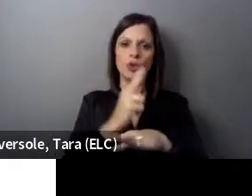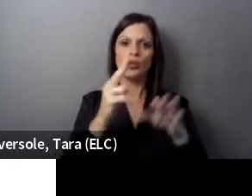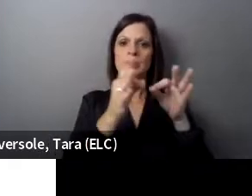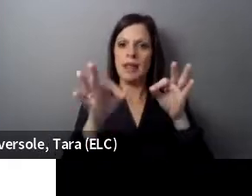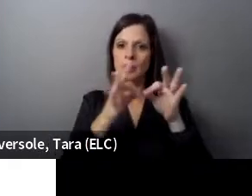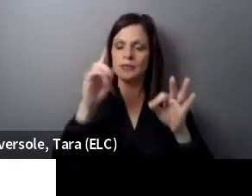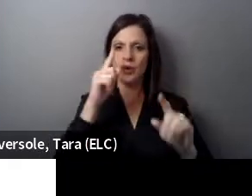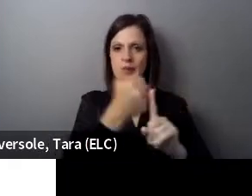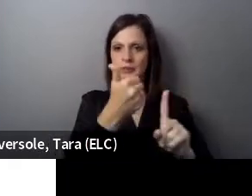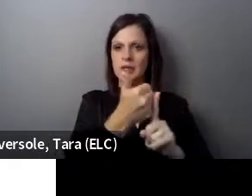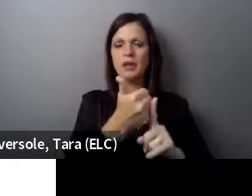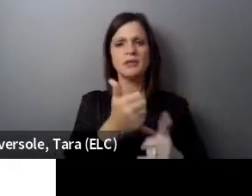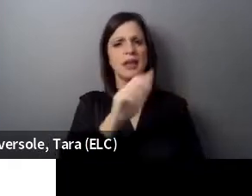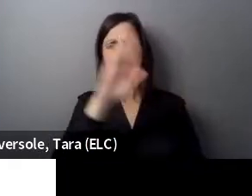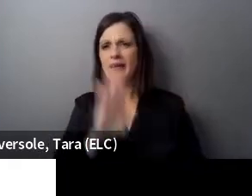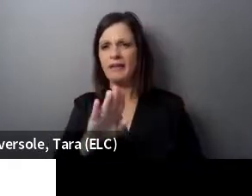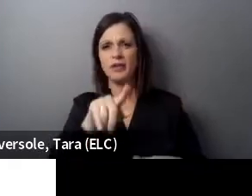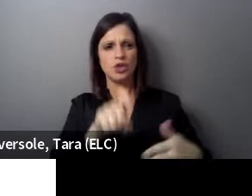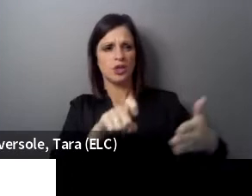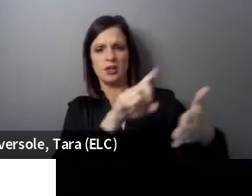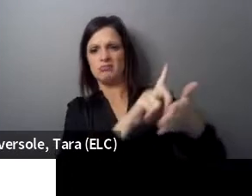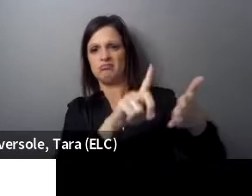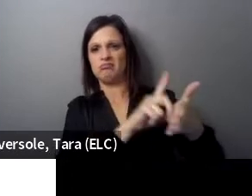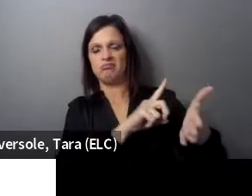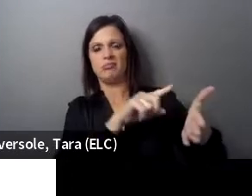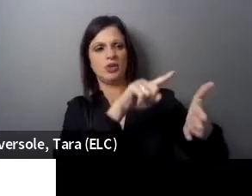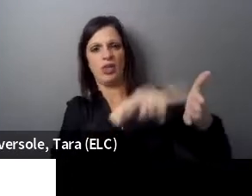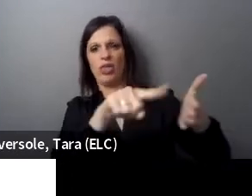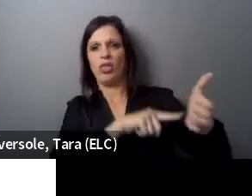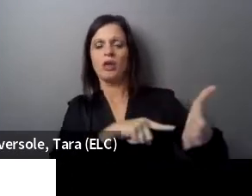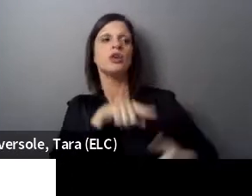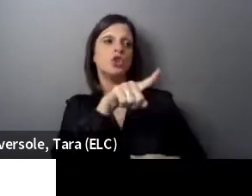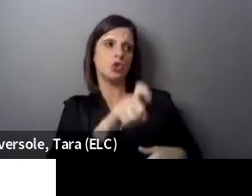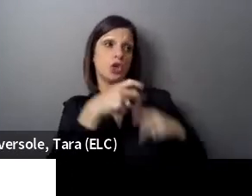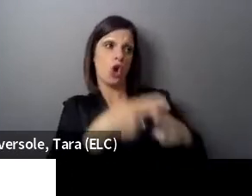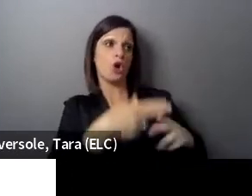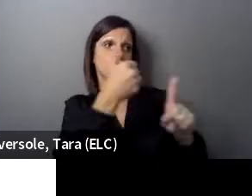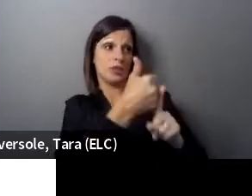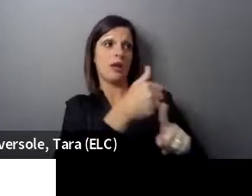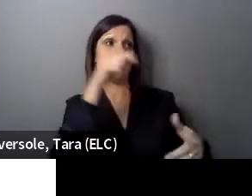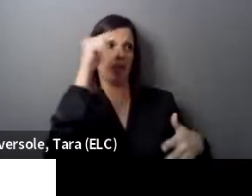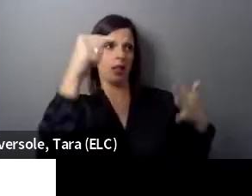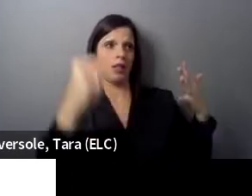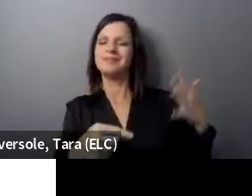and we should never overcorrect them and say you should call yourself this or that.